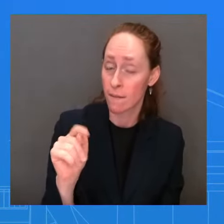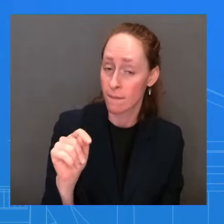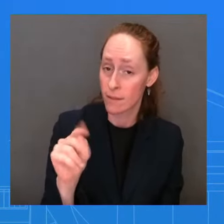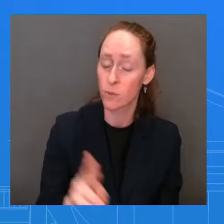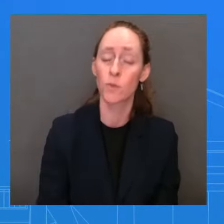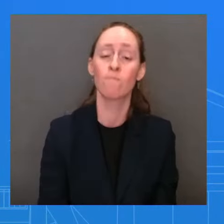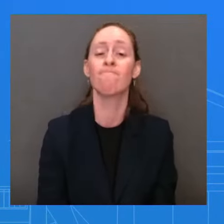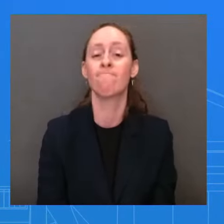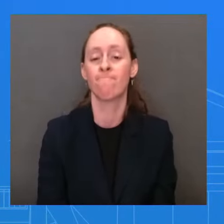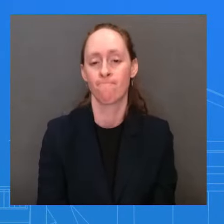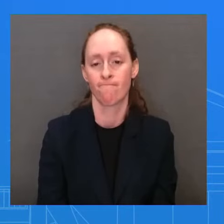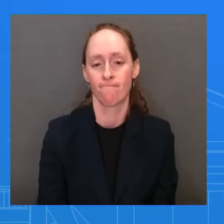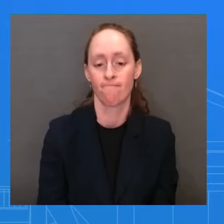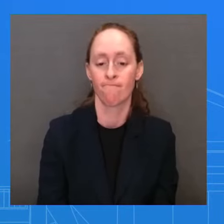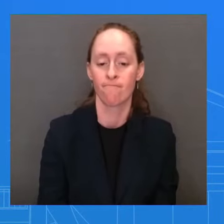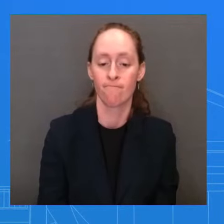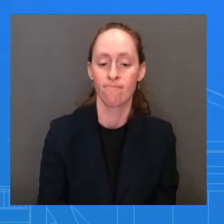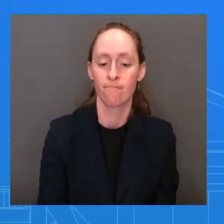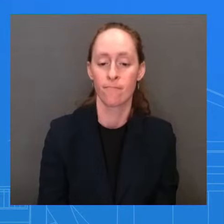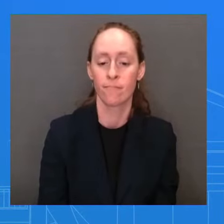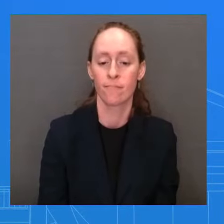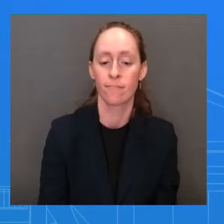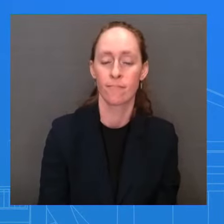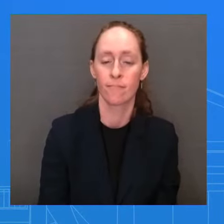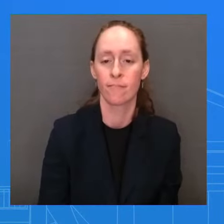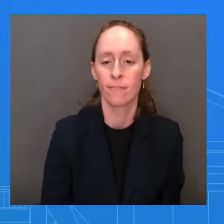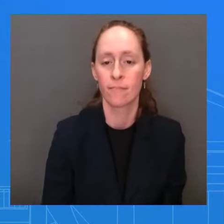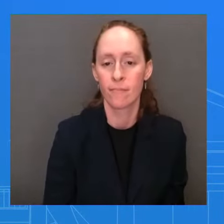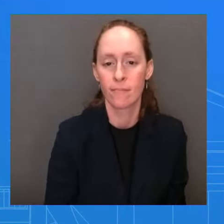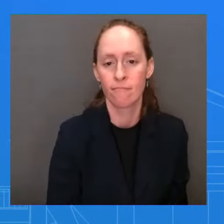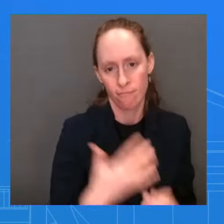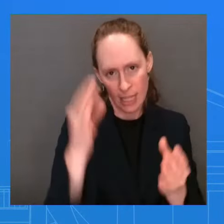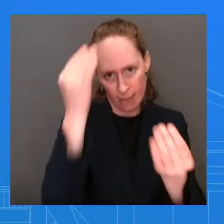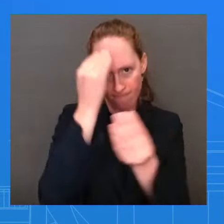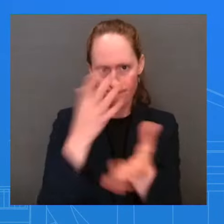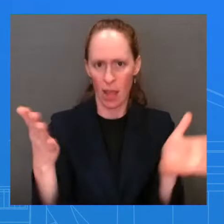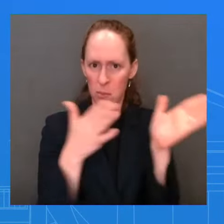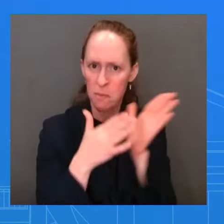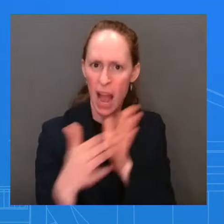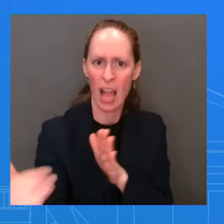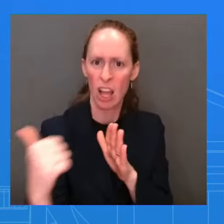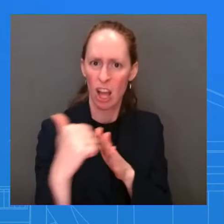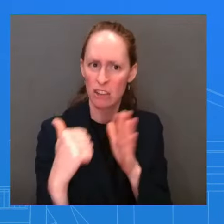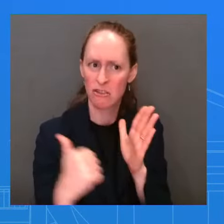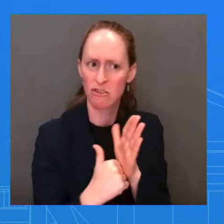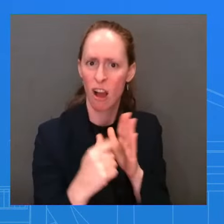And so he has, of course, used similar language to update the American people as he works to fulfill his promises.